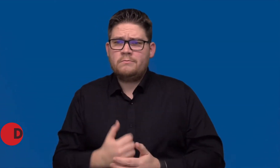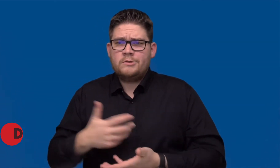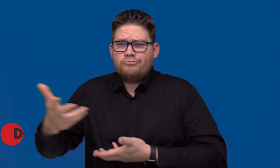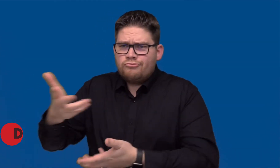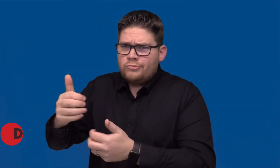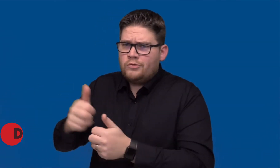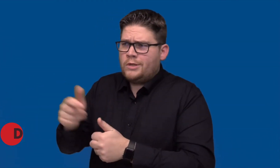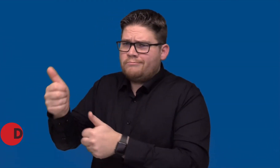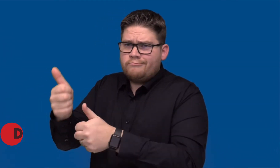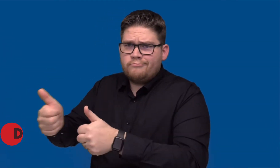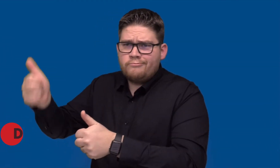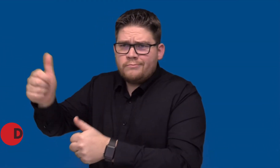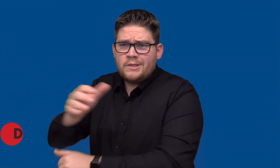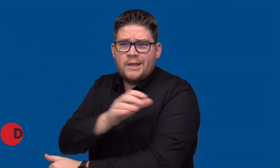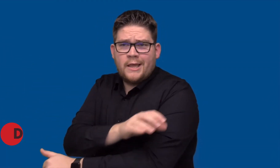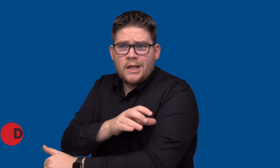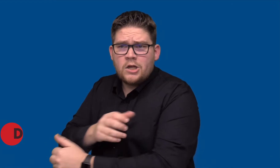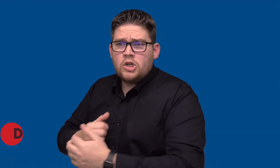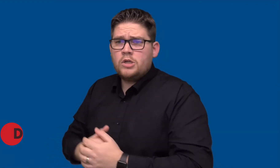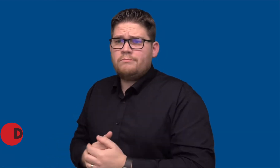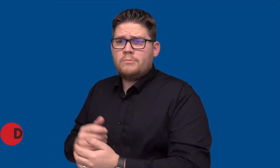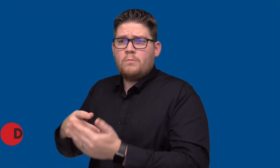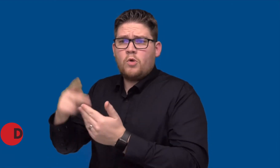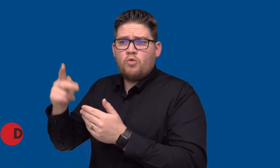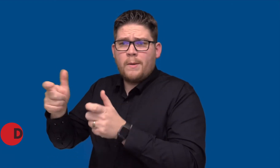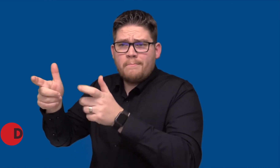I also collaborate with health authorities, clinics,